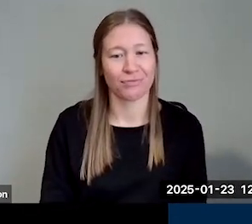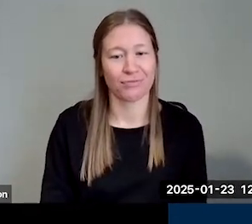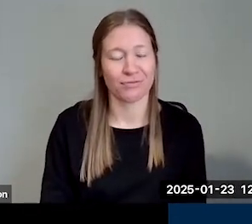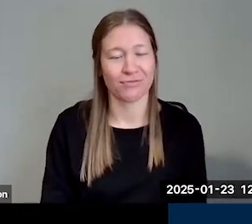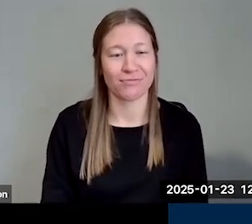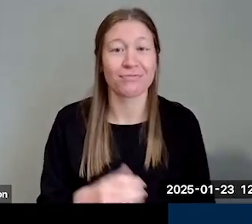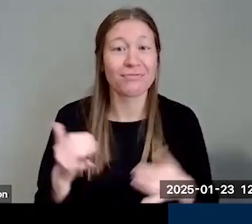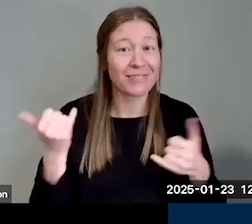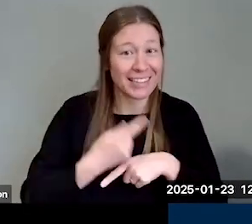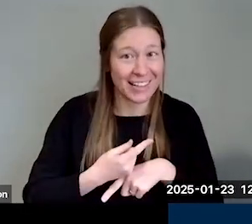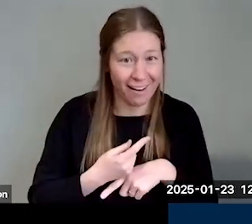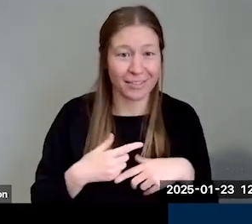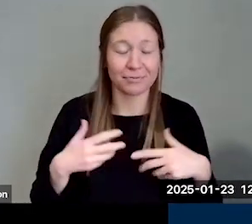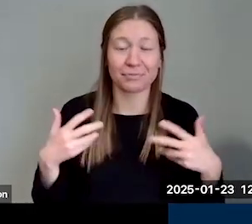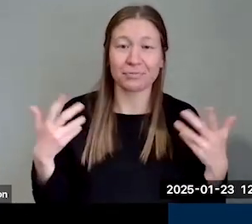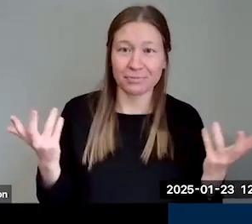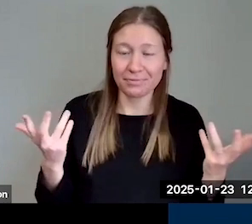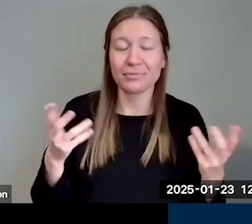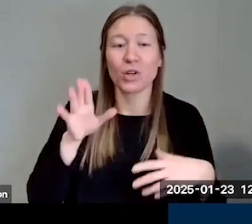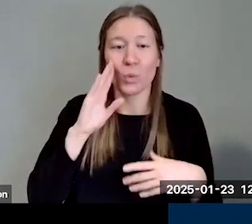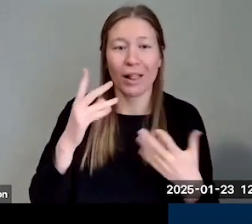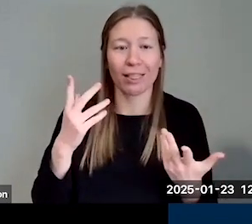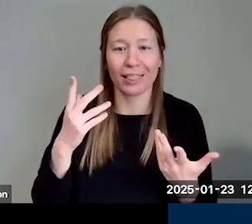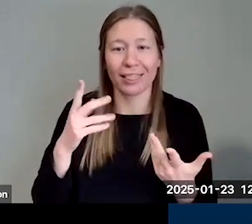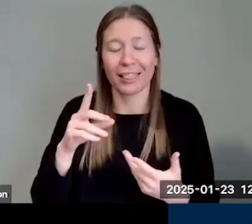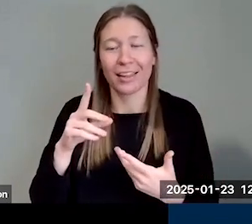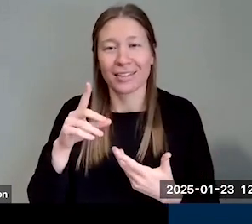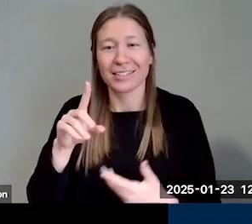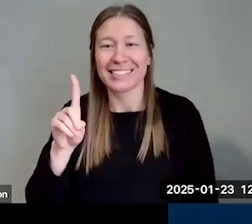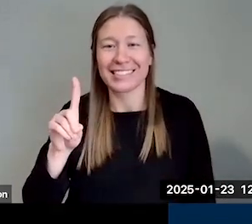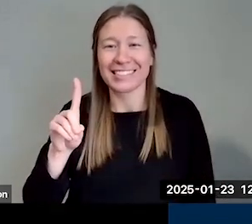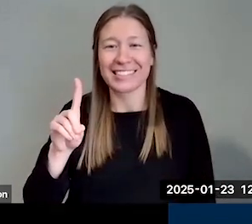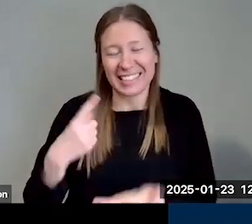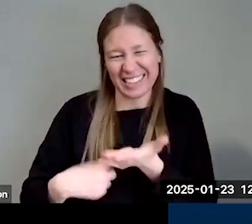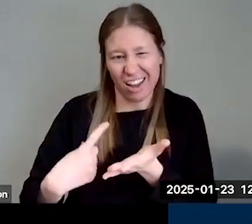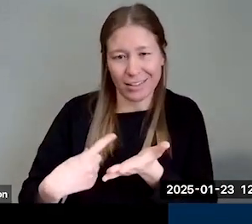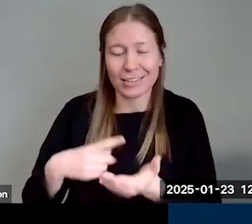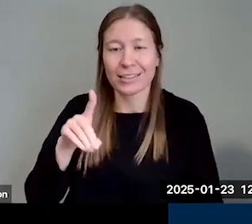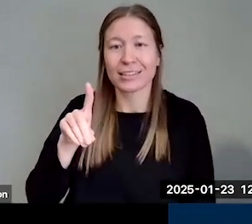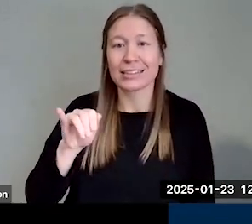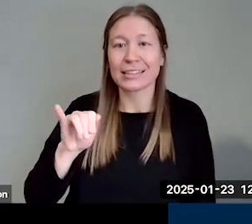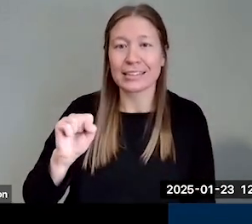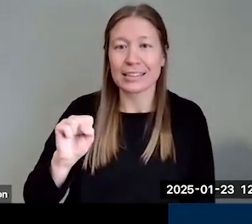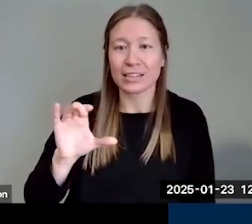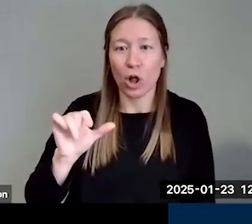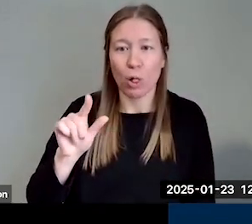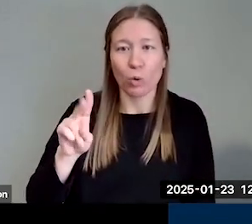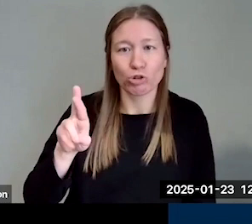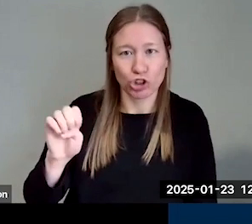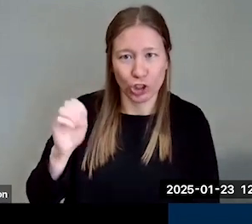So today, we're going to discuss disclosure, which is the first step to receive accommodations under the ADA.